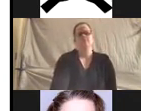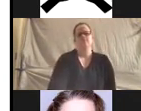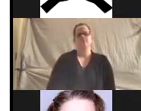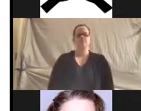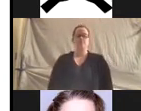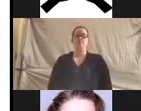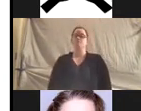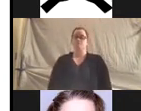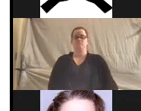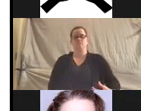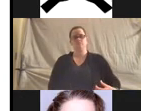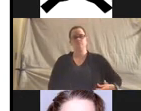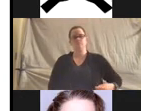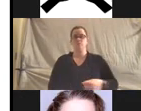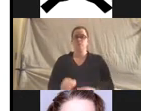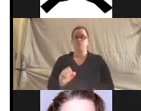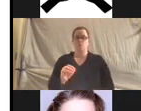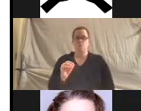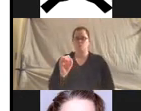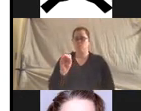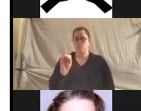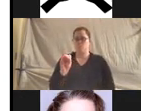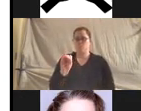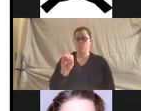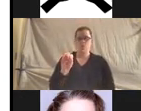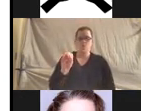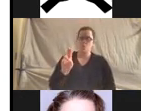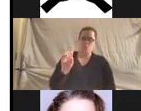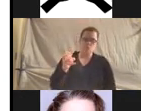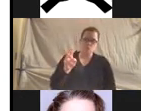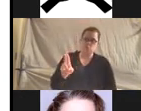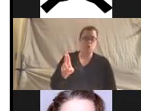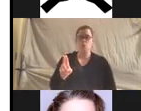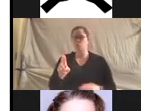So, Uju, I can finish the two slides and then we can take a break or we take a break now?